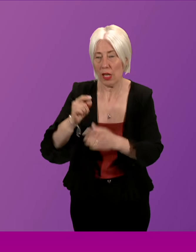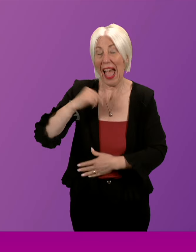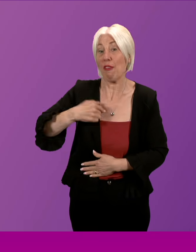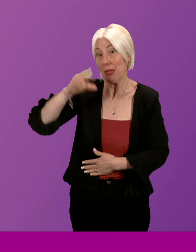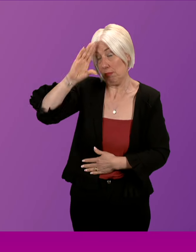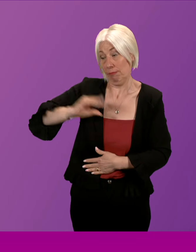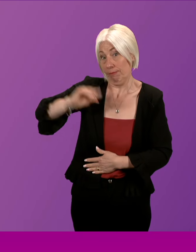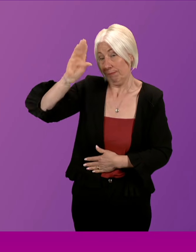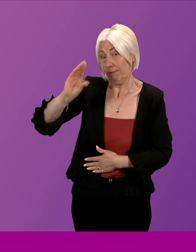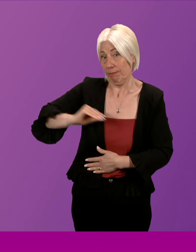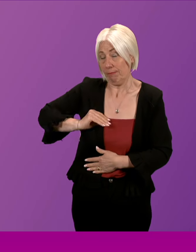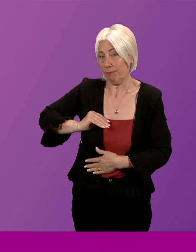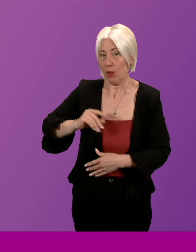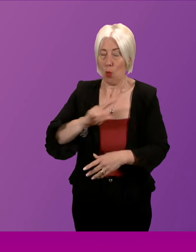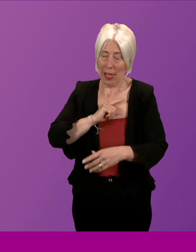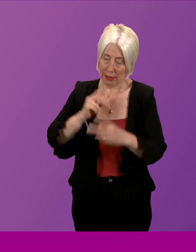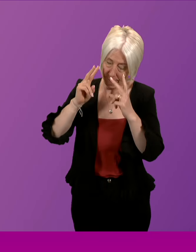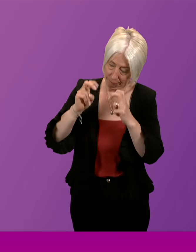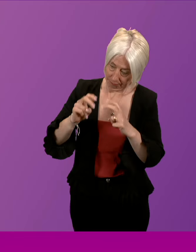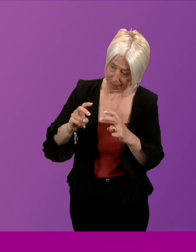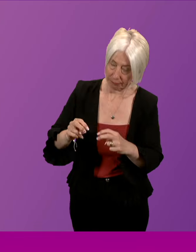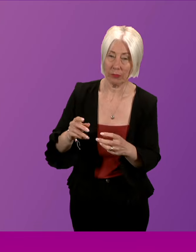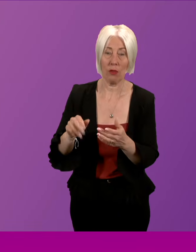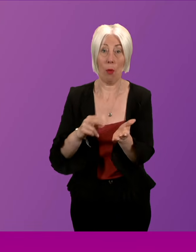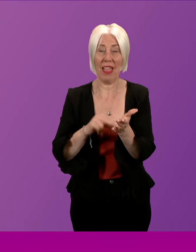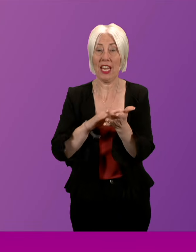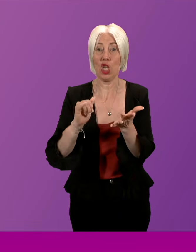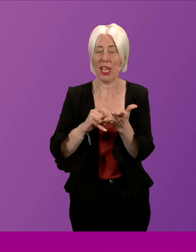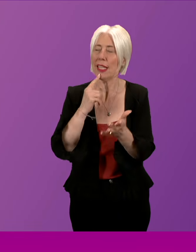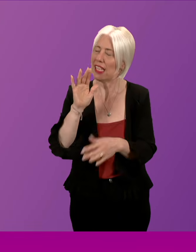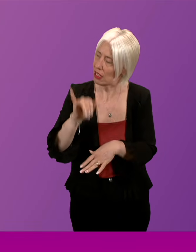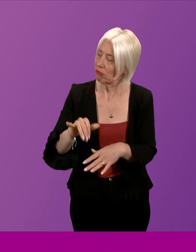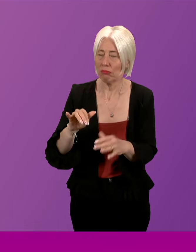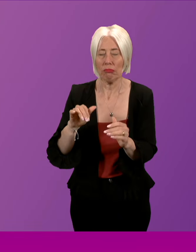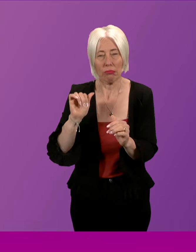because the issues have been explored by NHS Scotland Assure, which was set up to address